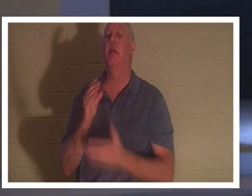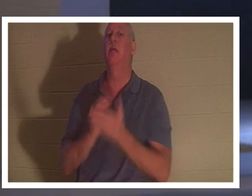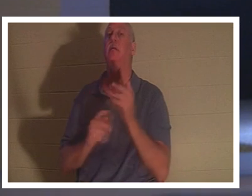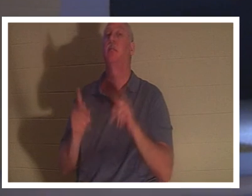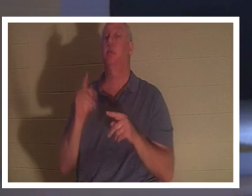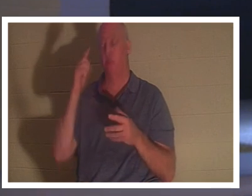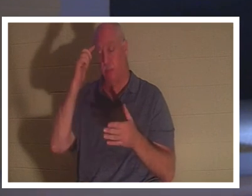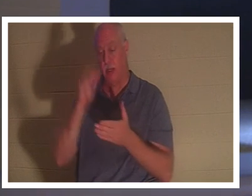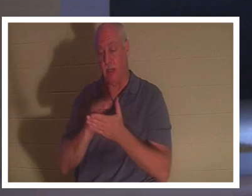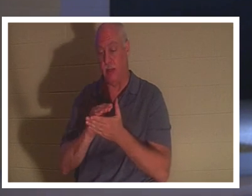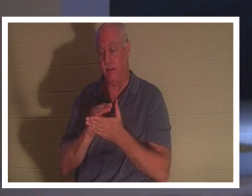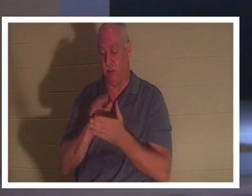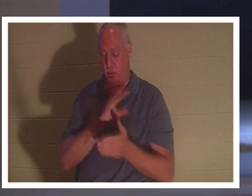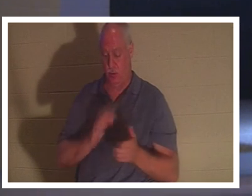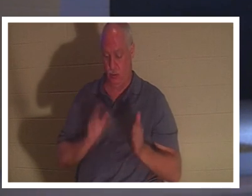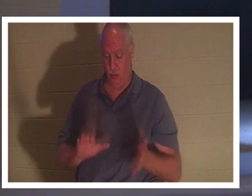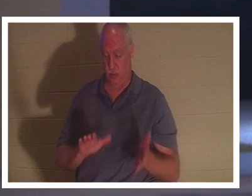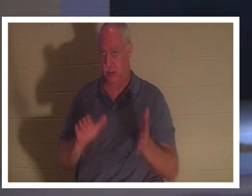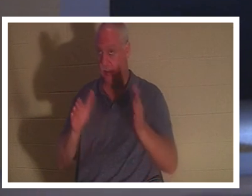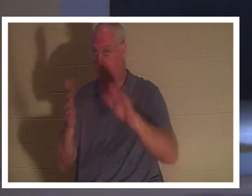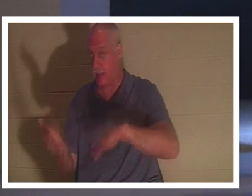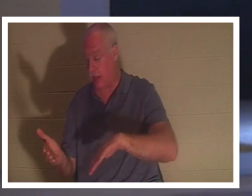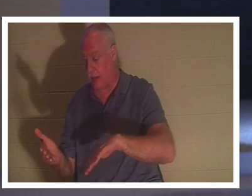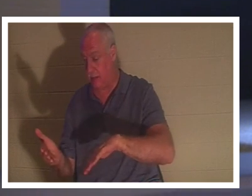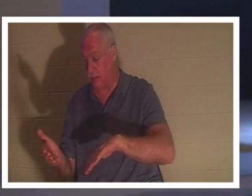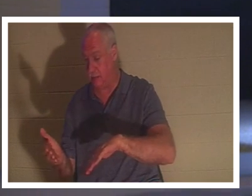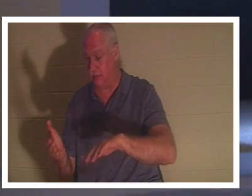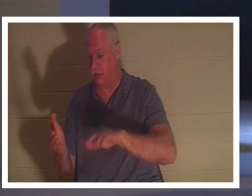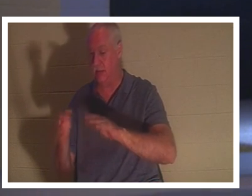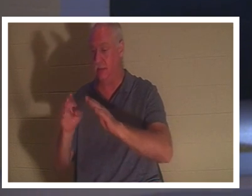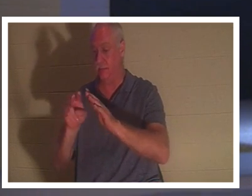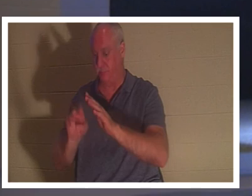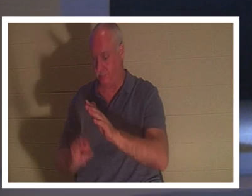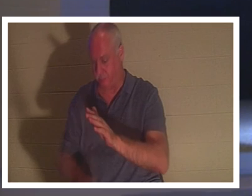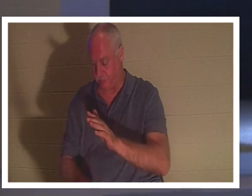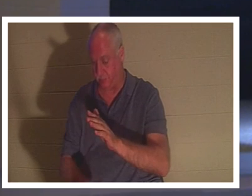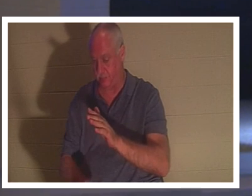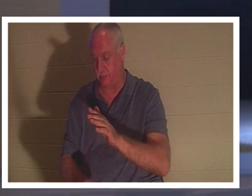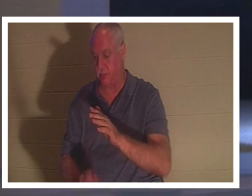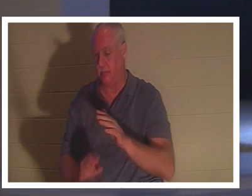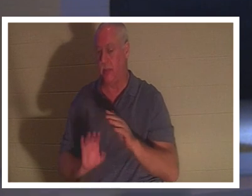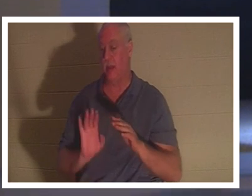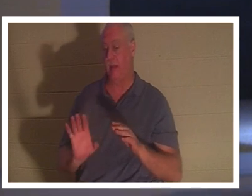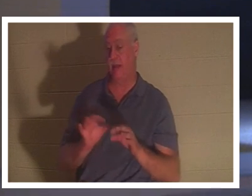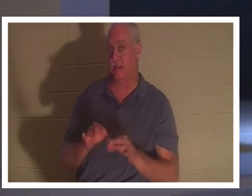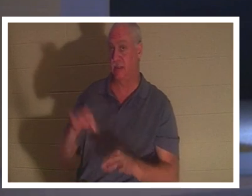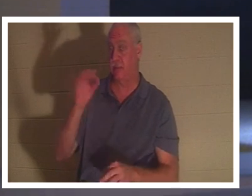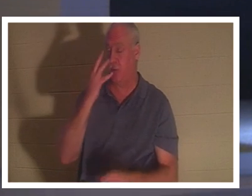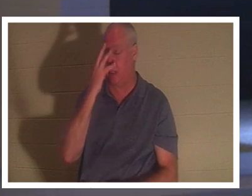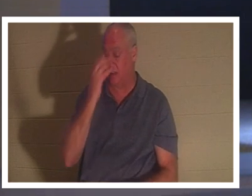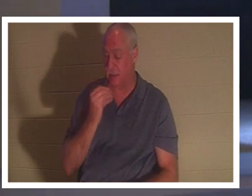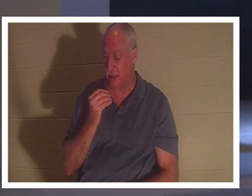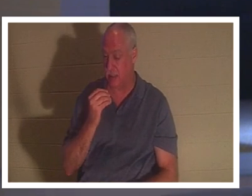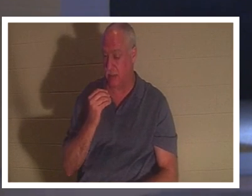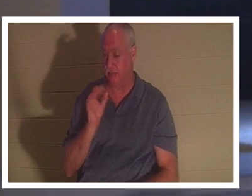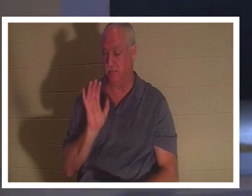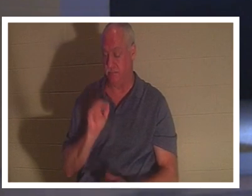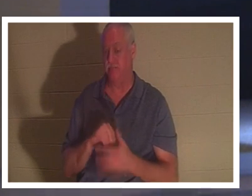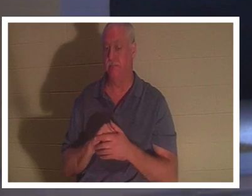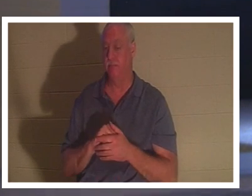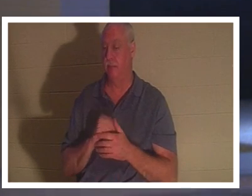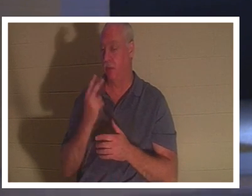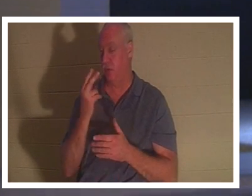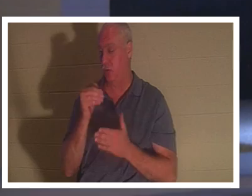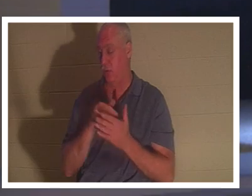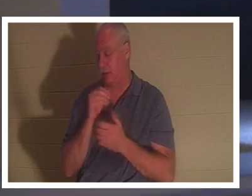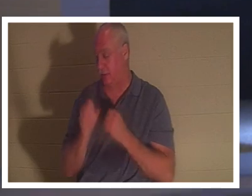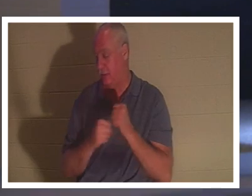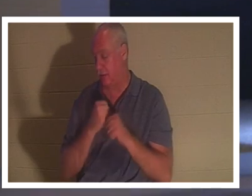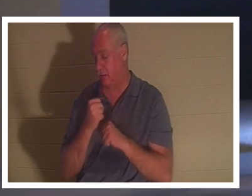and he's put in the ground, his spirit is asleep, unconscious for 2,000 years and until Jesus comes.